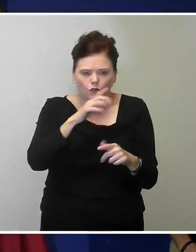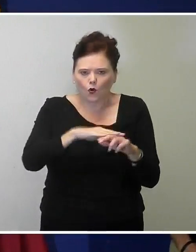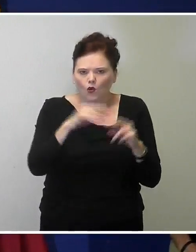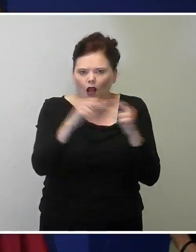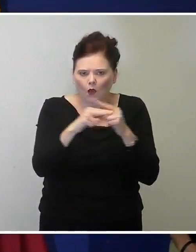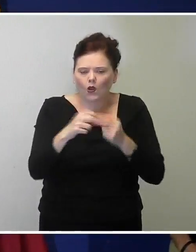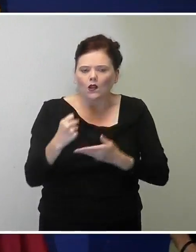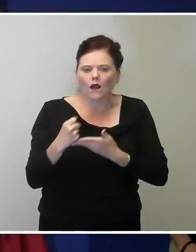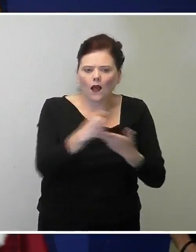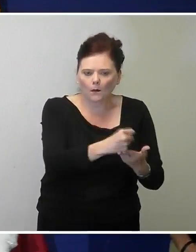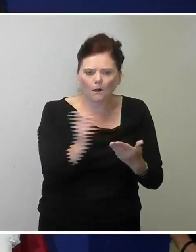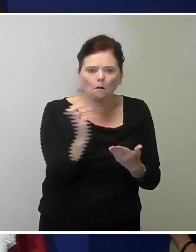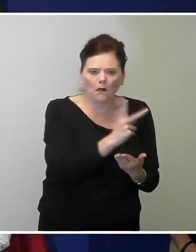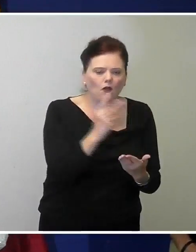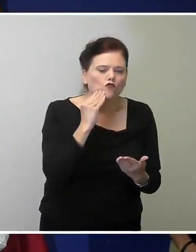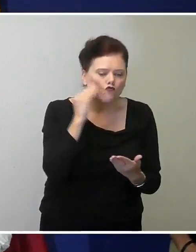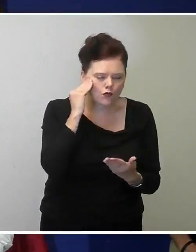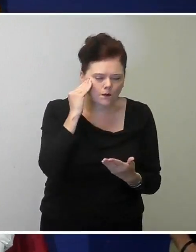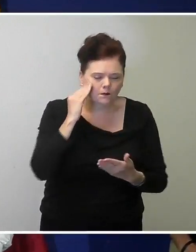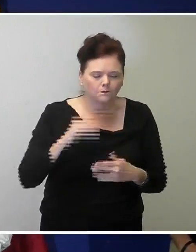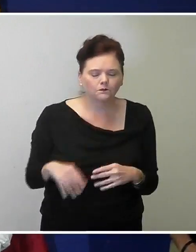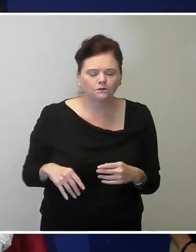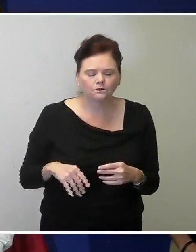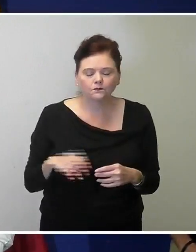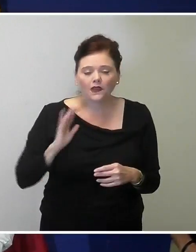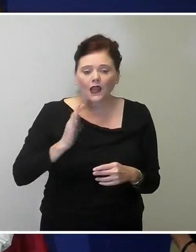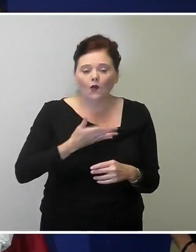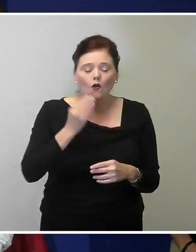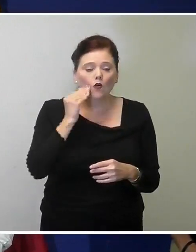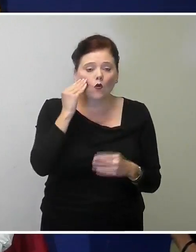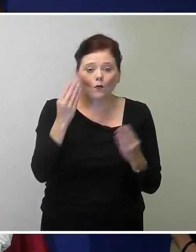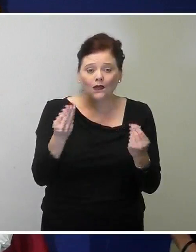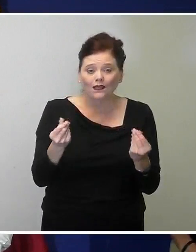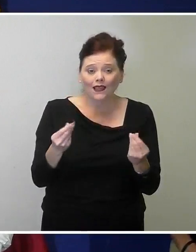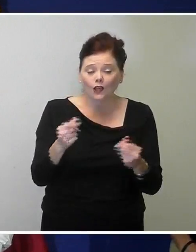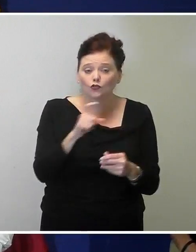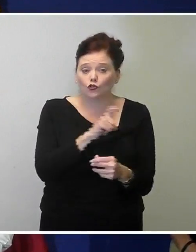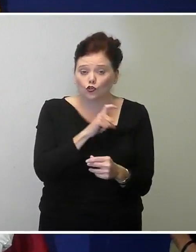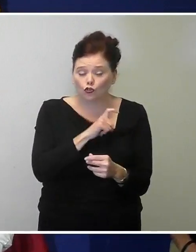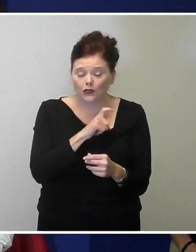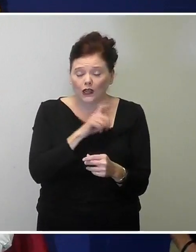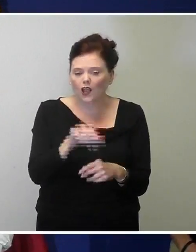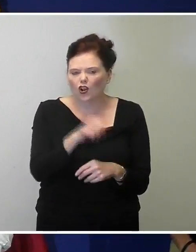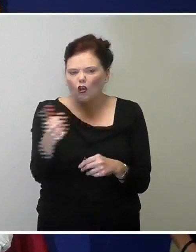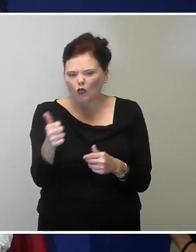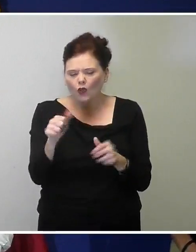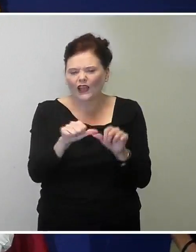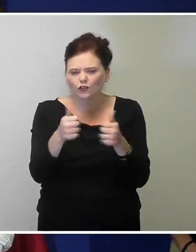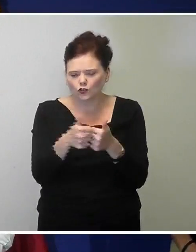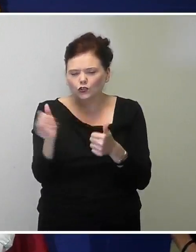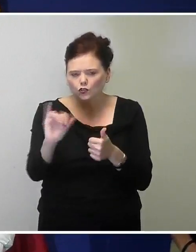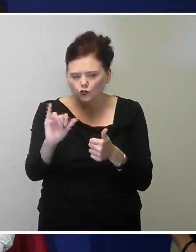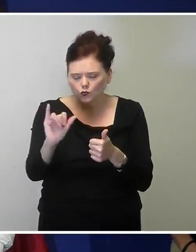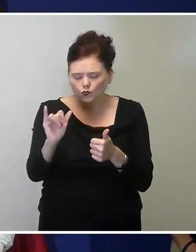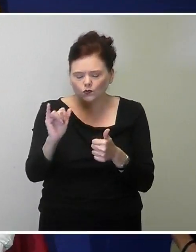LOUISIANA ALONG I-10. WE WILL HAVE TROOPERS ALONG THE INTERSTATE TO ASSIST THEM ON THEIR RETURN.